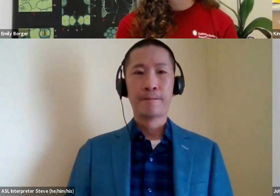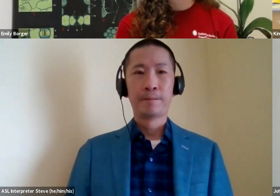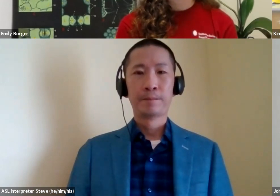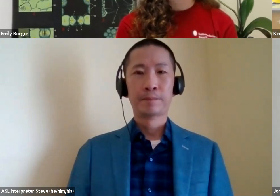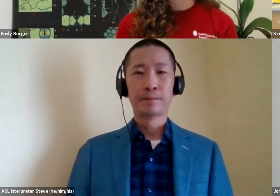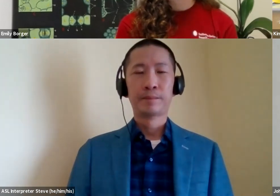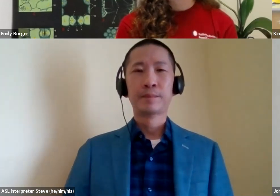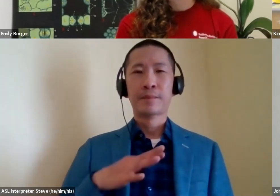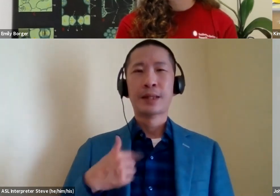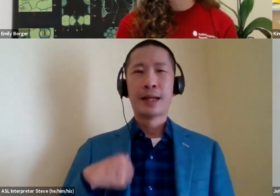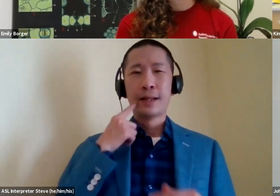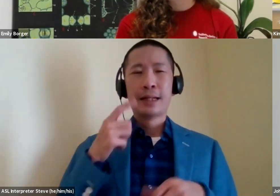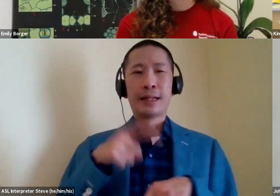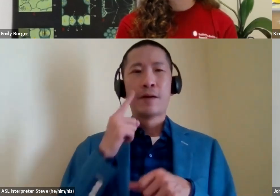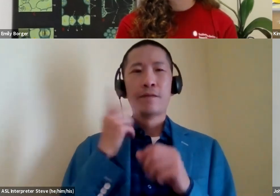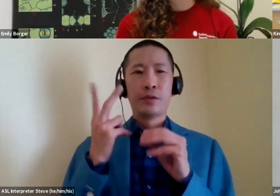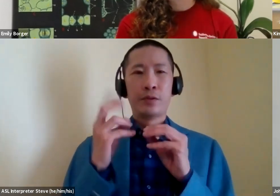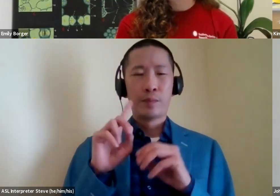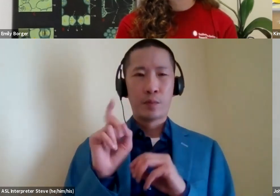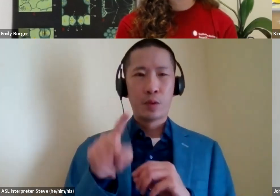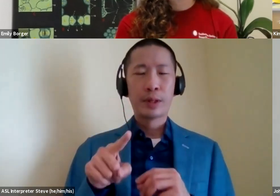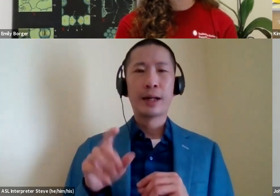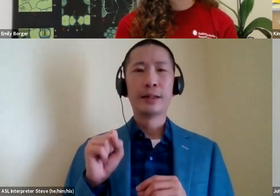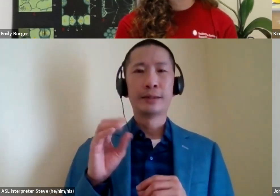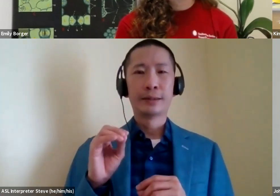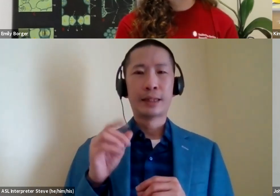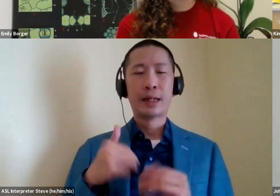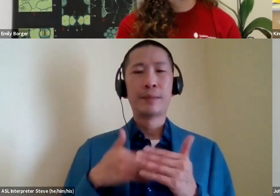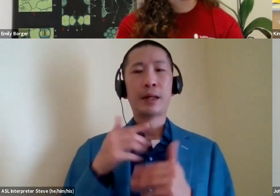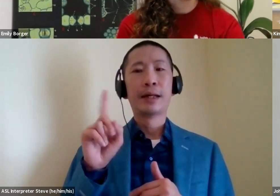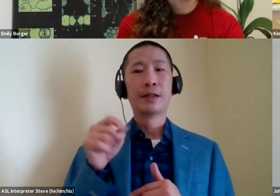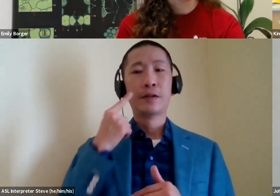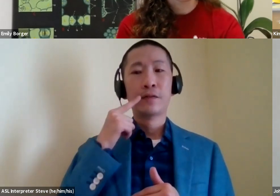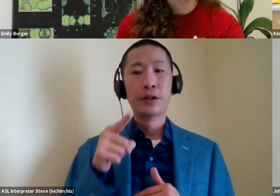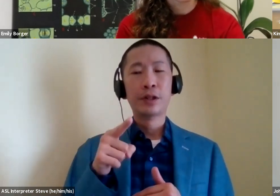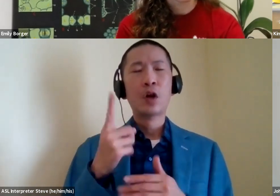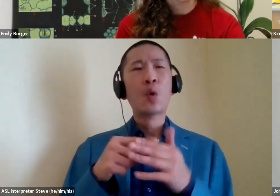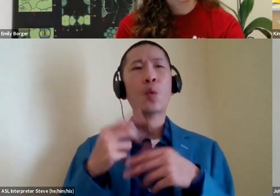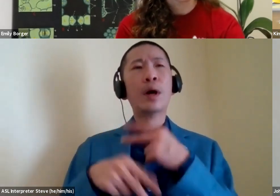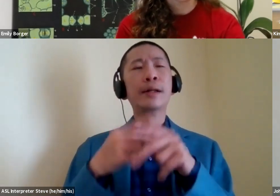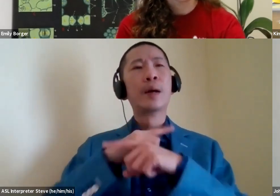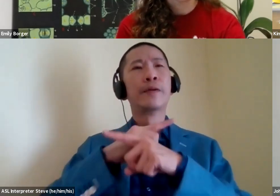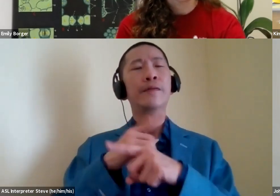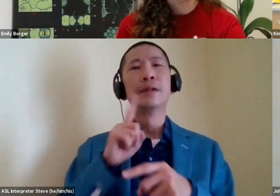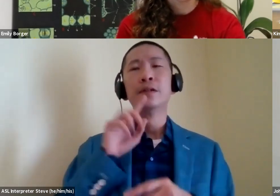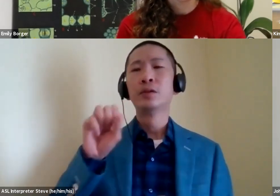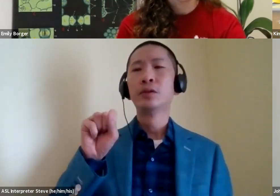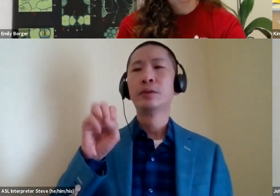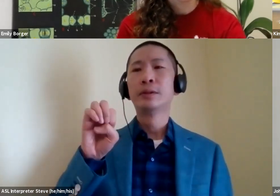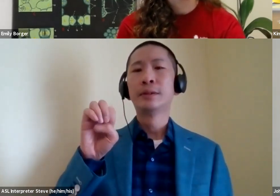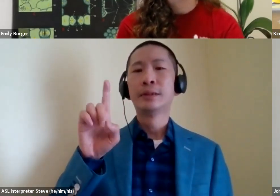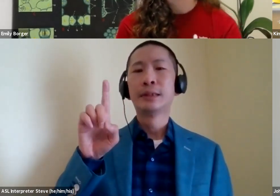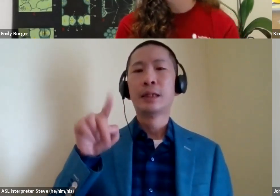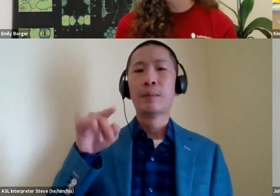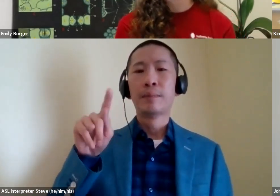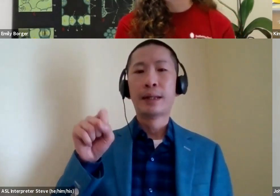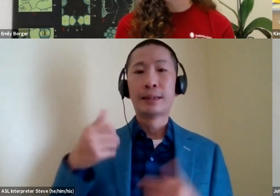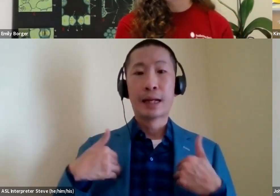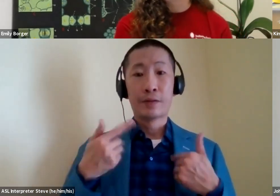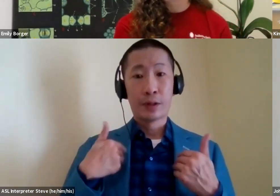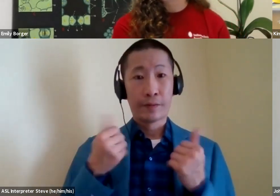Johanna (she/her) - AACPL: I think we have time for two more questions so my next question for you is what type of Defense do sea plants have? Do you have any ideas or examples?